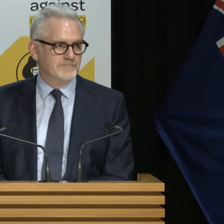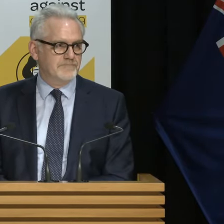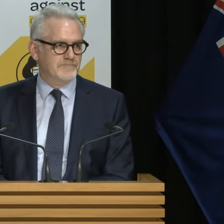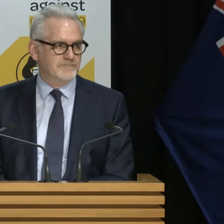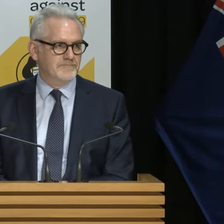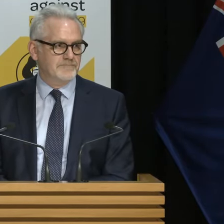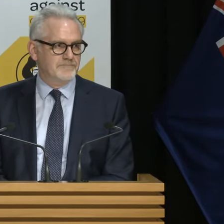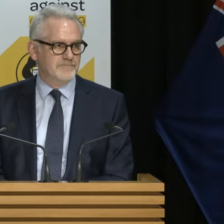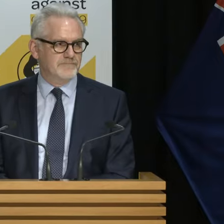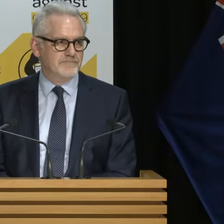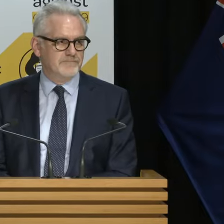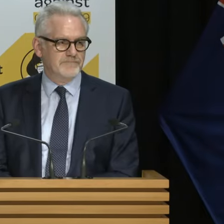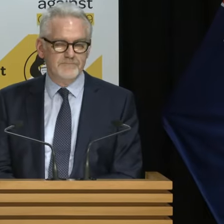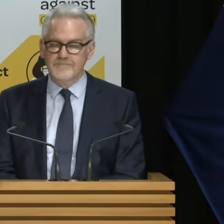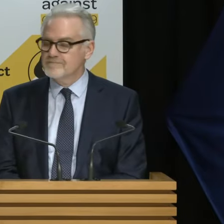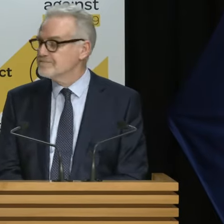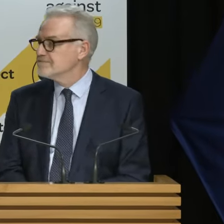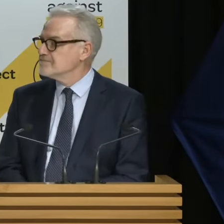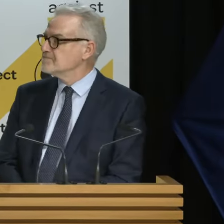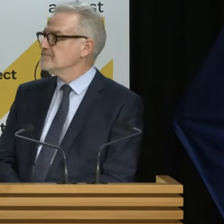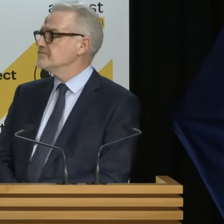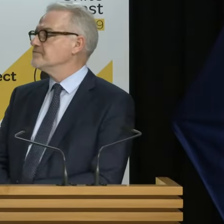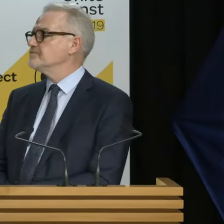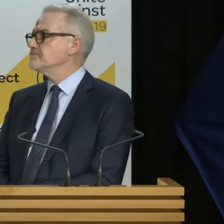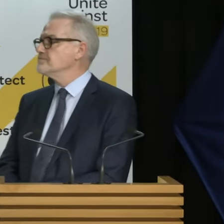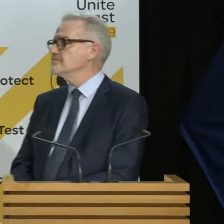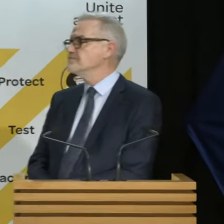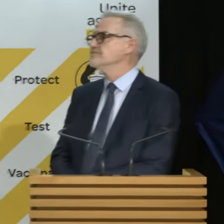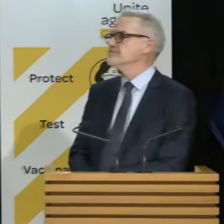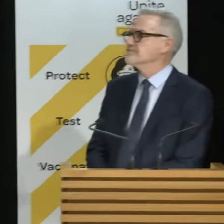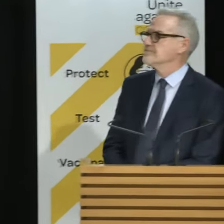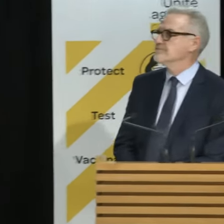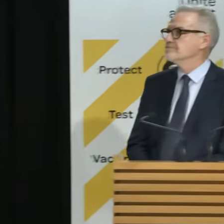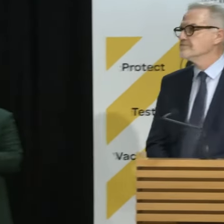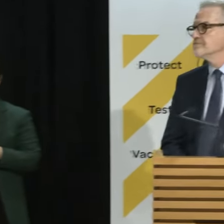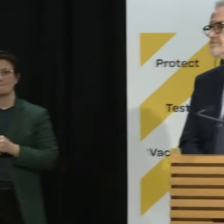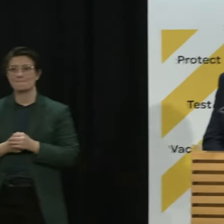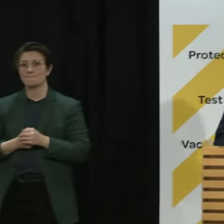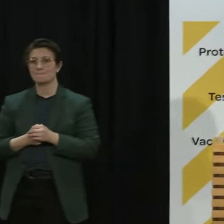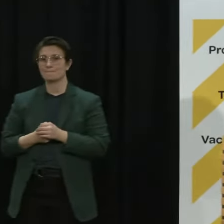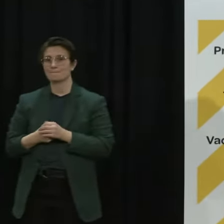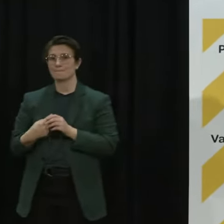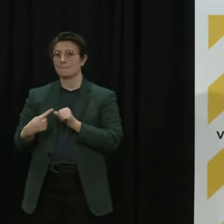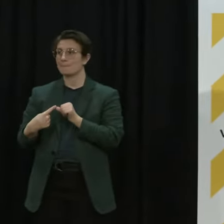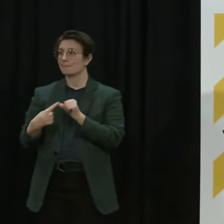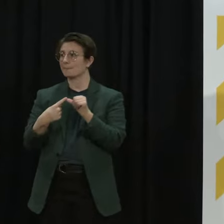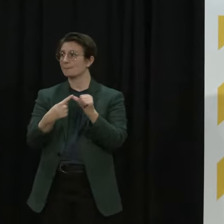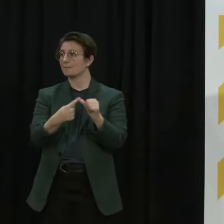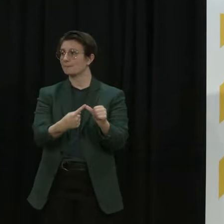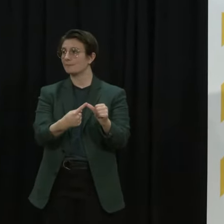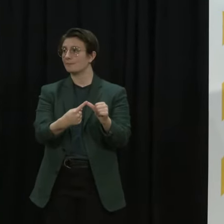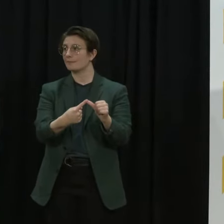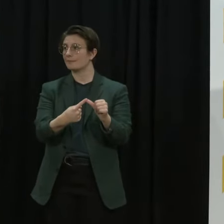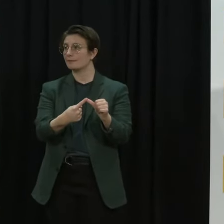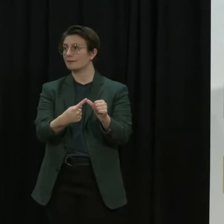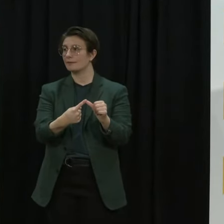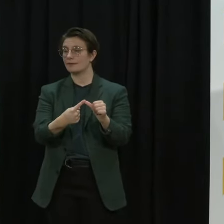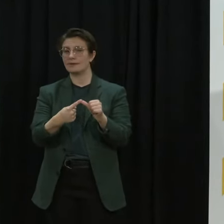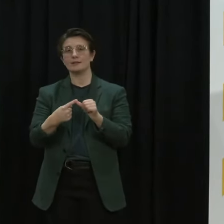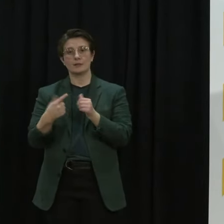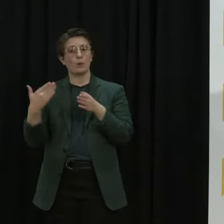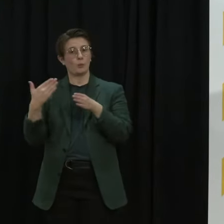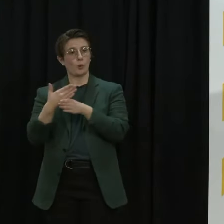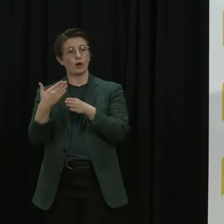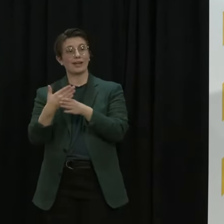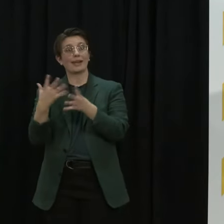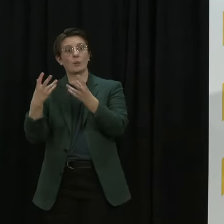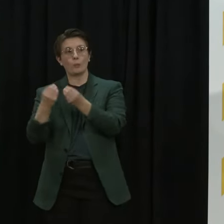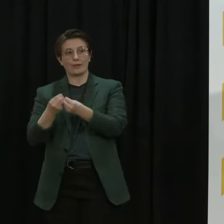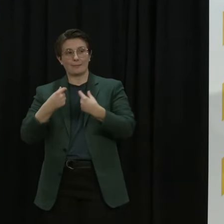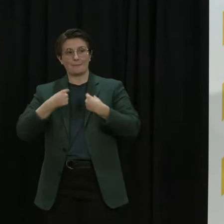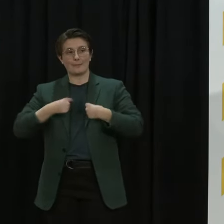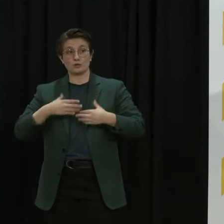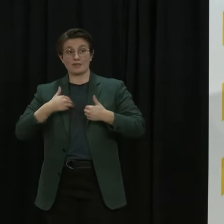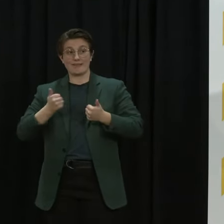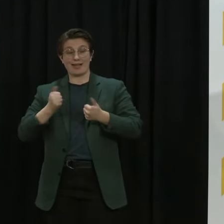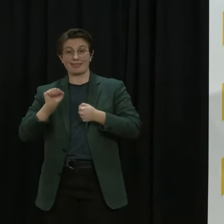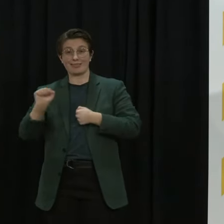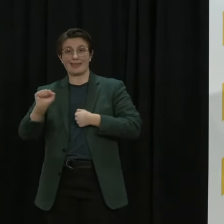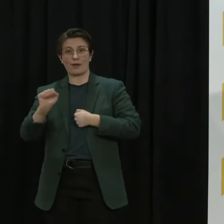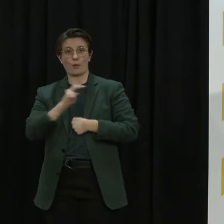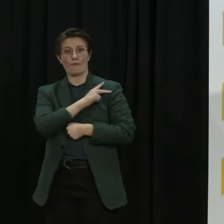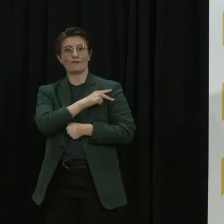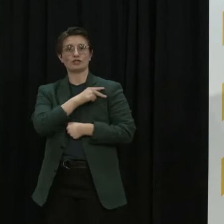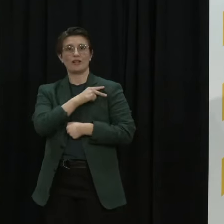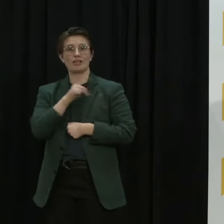has been evidenced